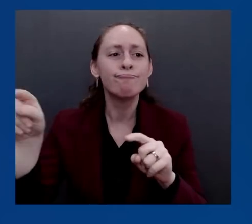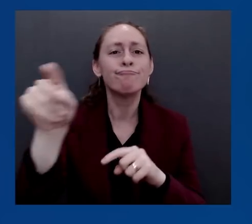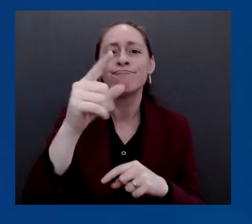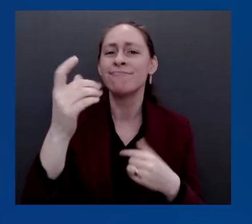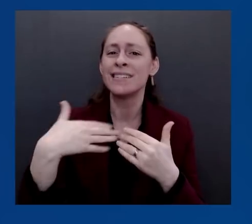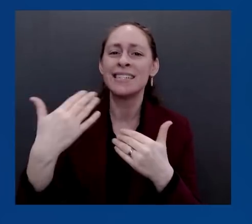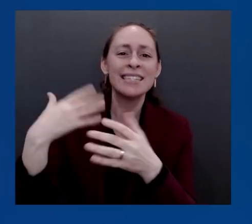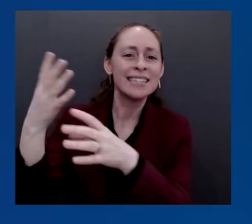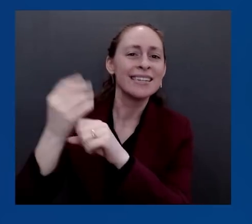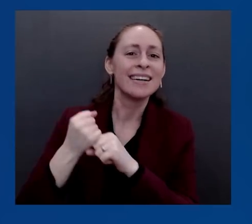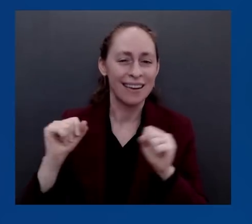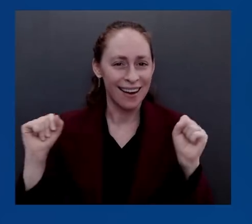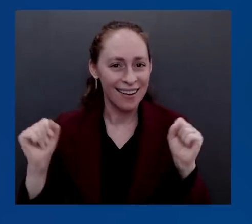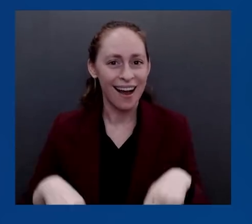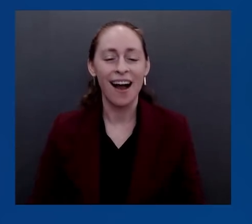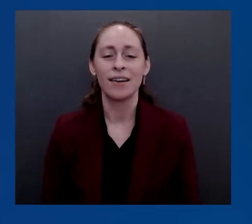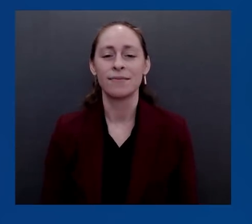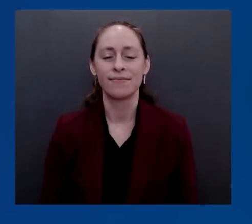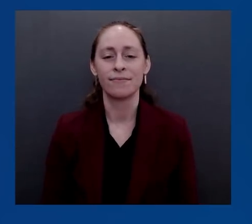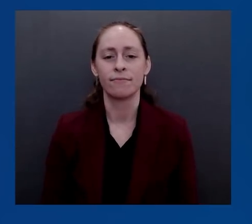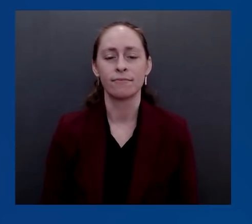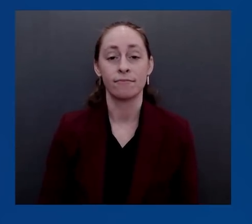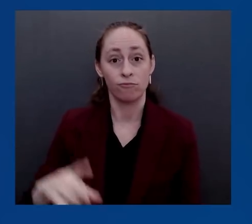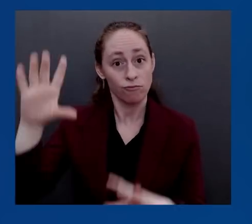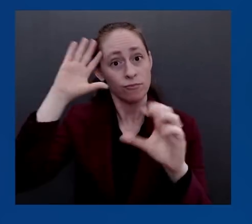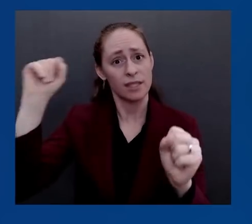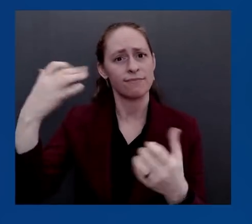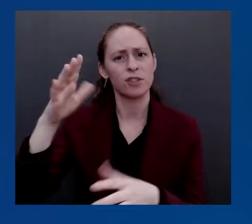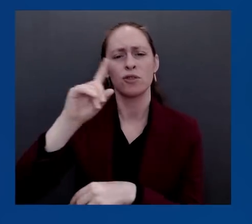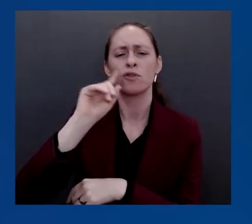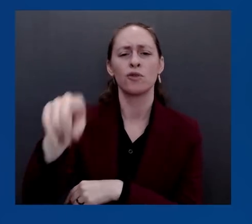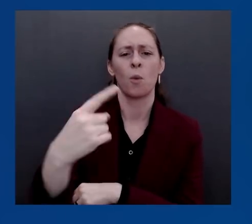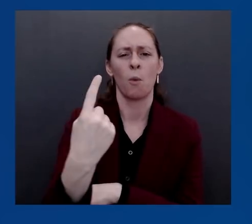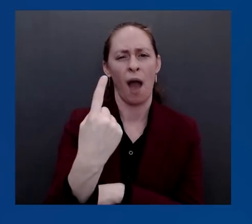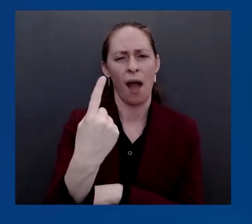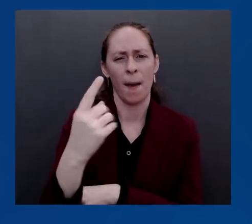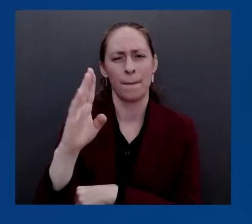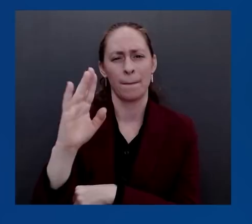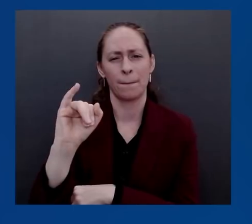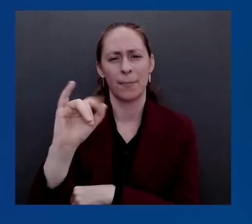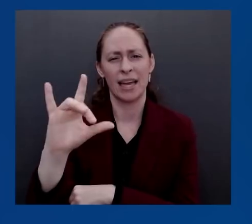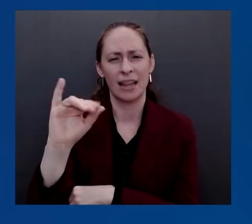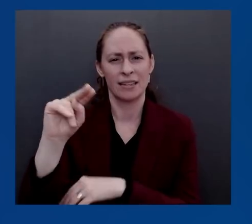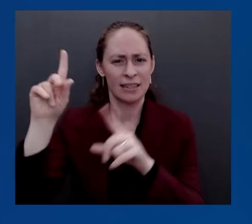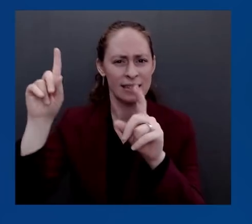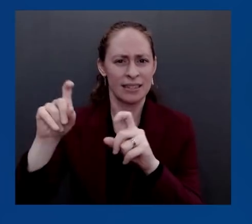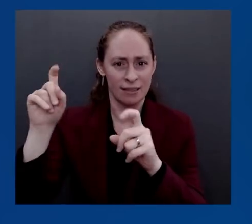to distribute to Americans for free. And in addition, we had expanded capacity for lab-based tests